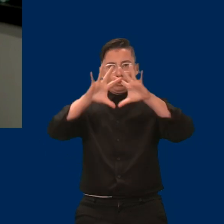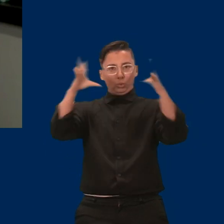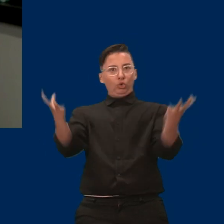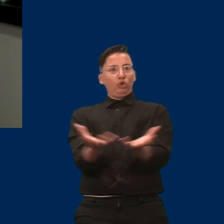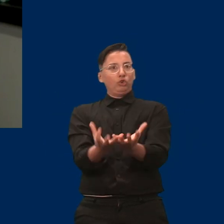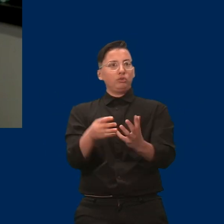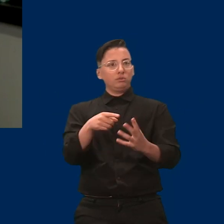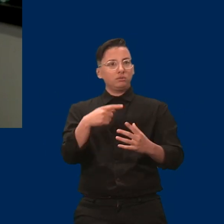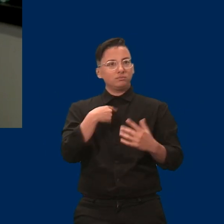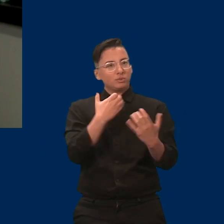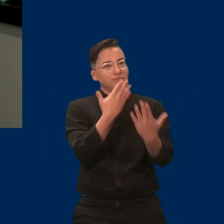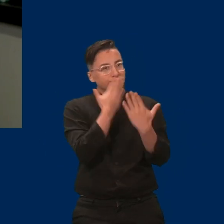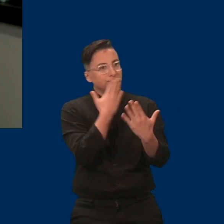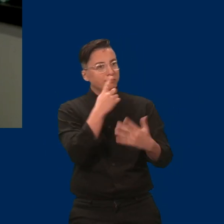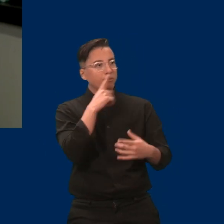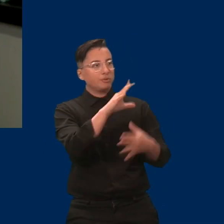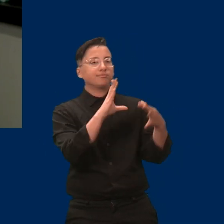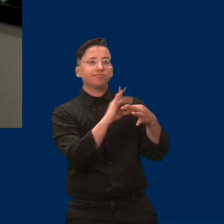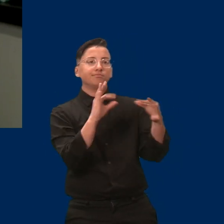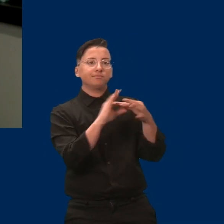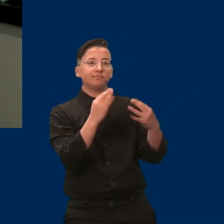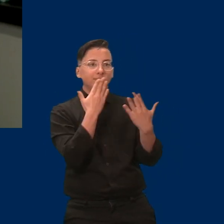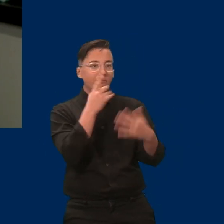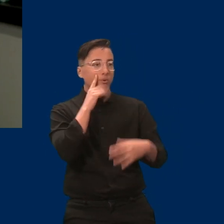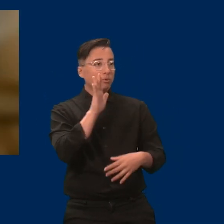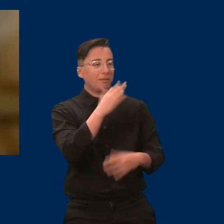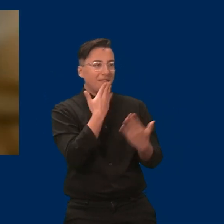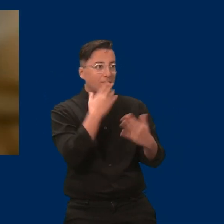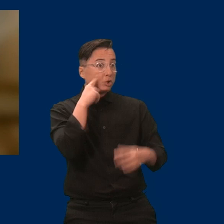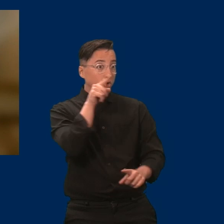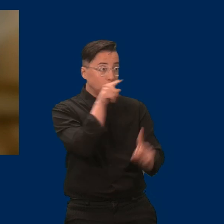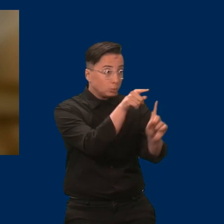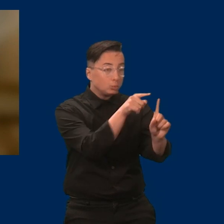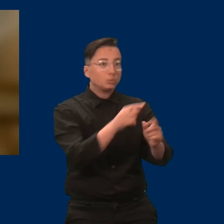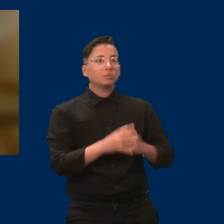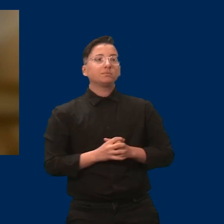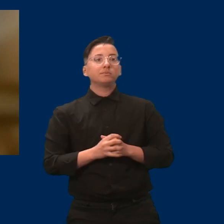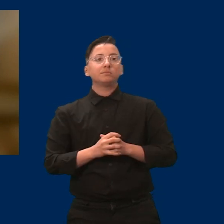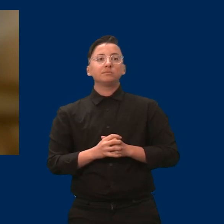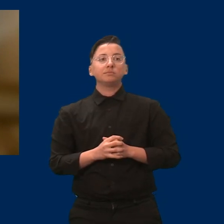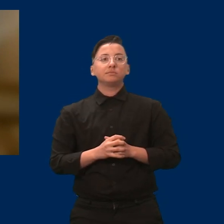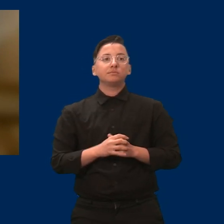And I appreciate you. So thanks, Gage. (Gage) Thank you.